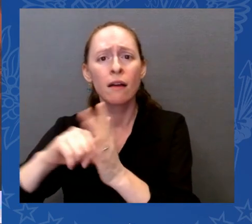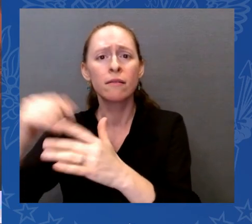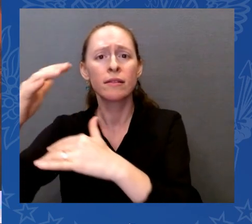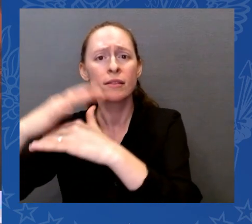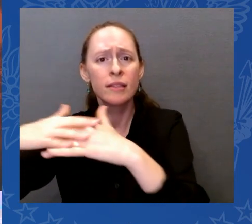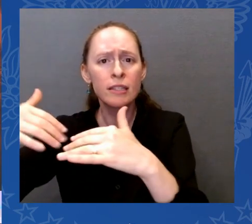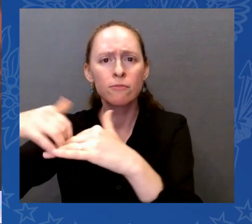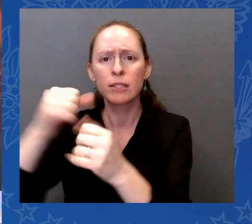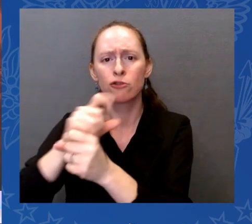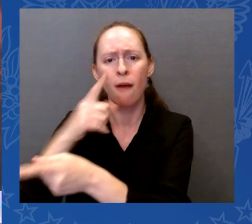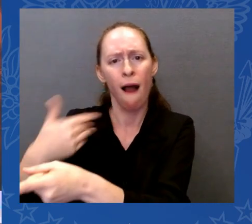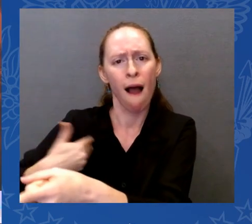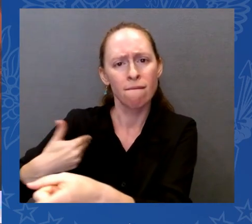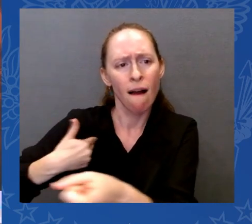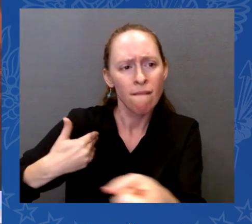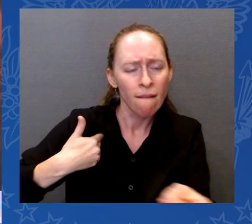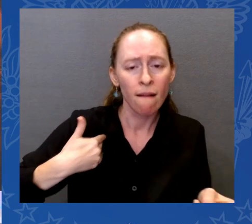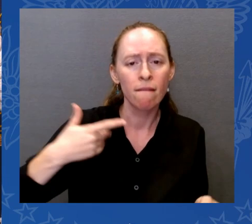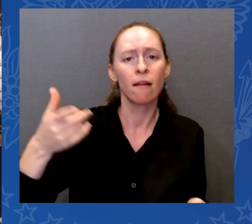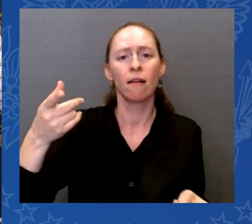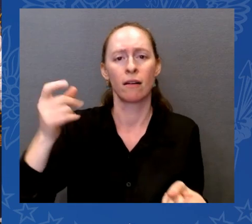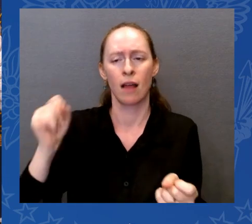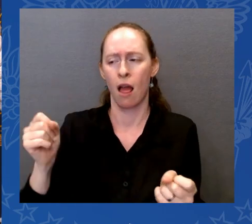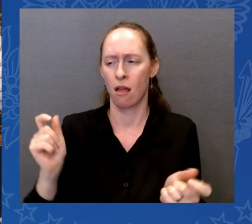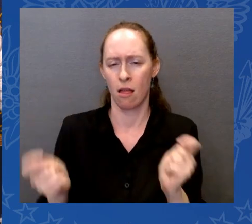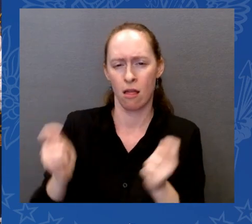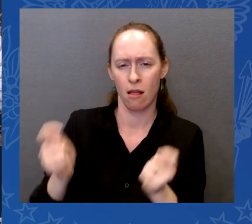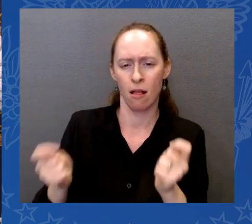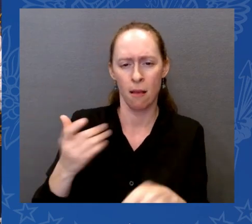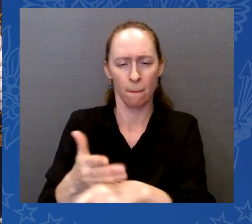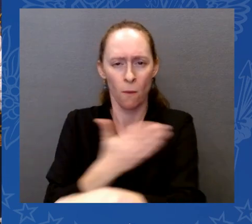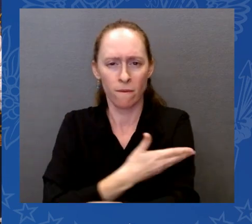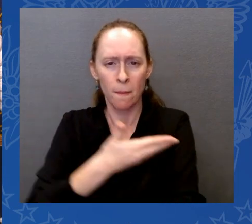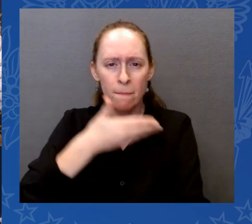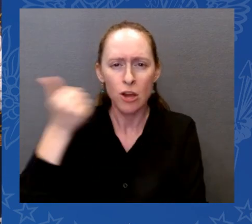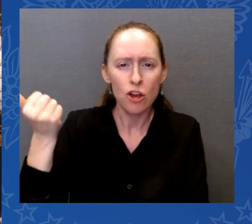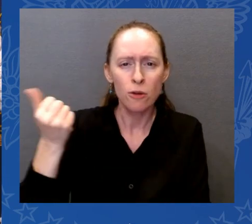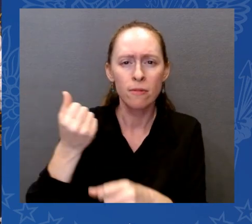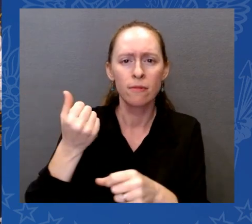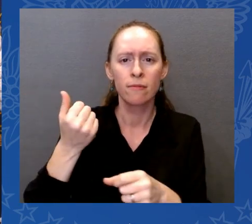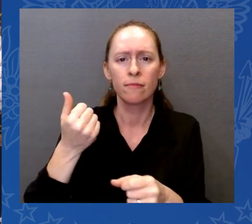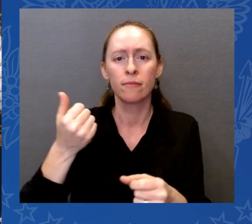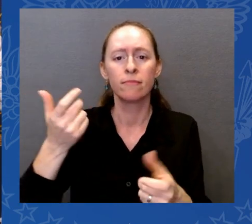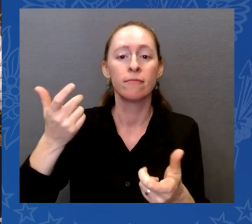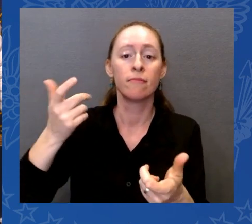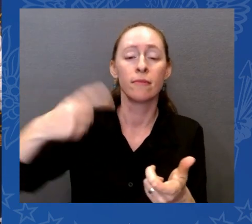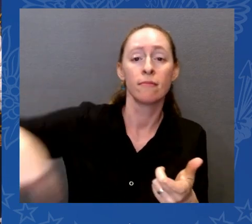that reflect the threats from the climate -- from climate change. We're using the Department of Defense's satellite imagery